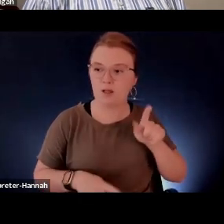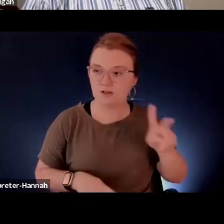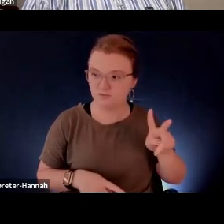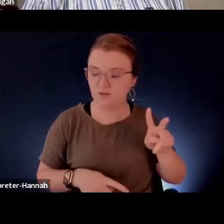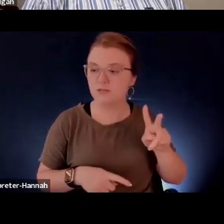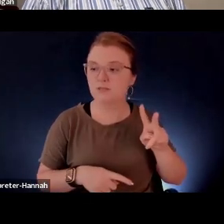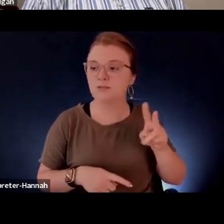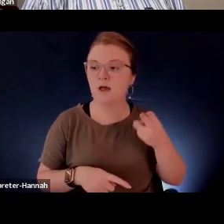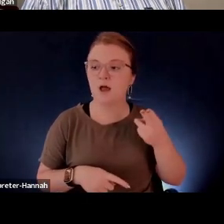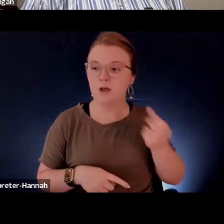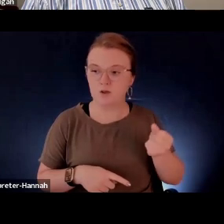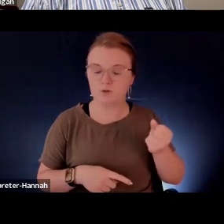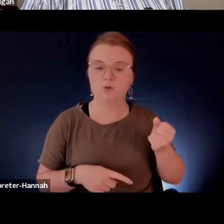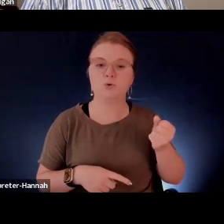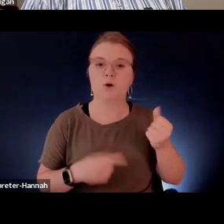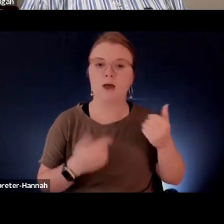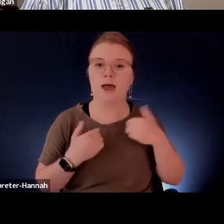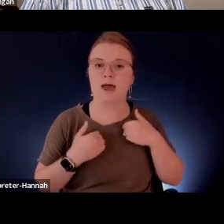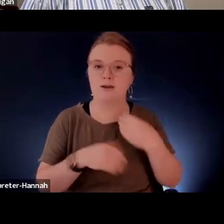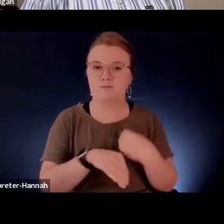at President Joe Biden's inauguration last month.